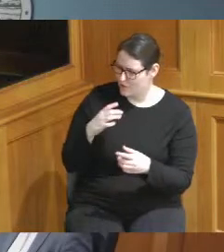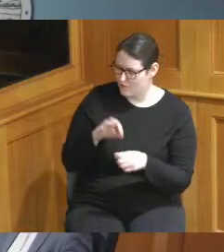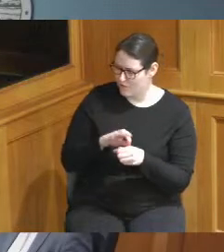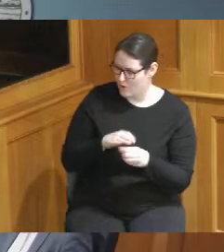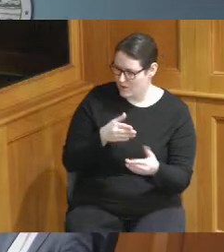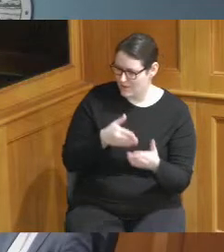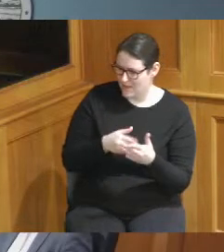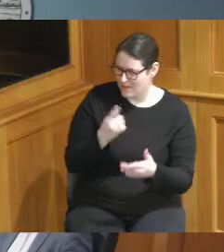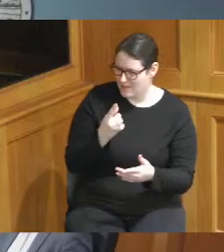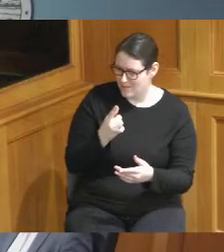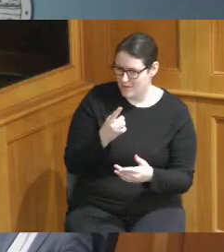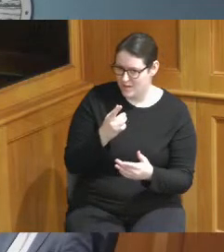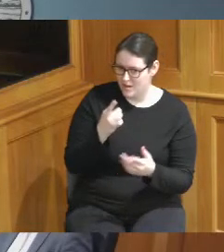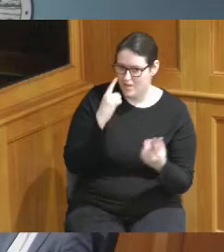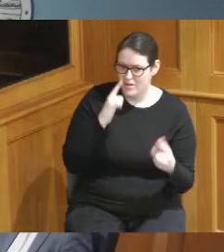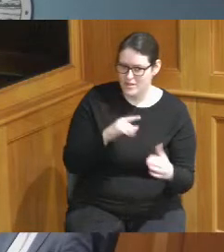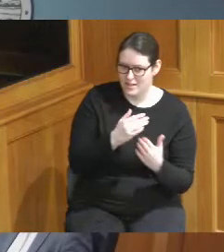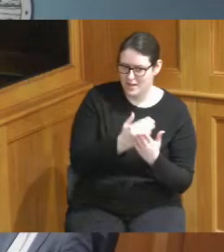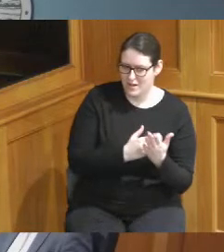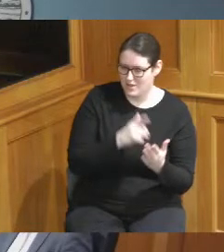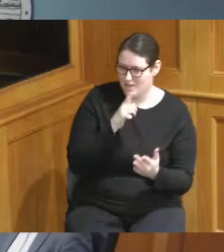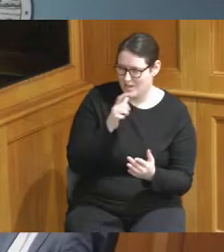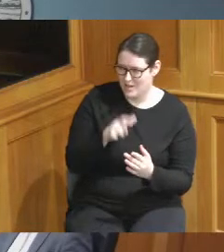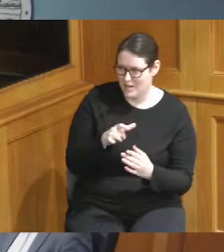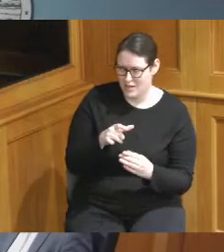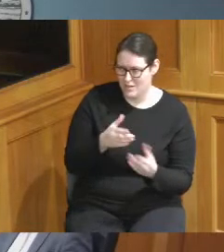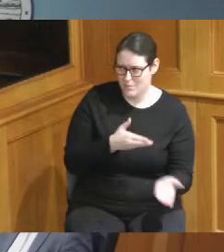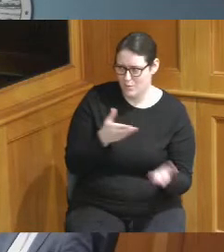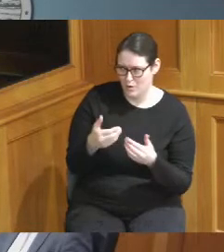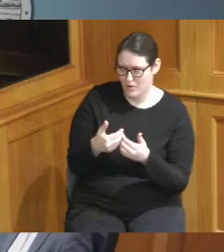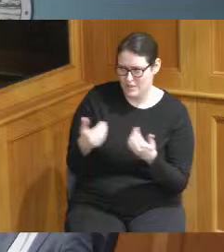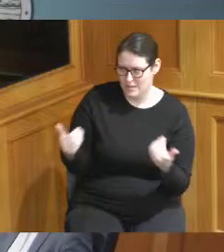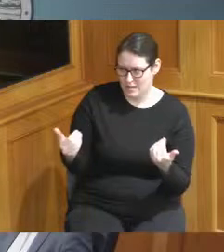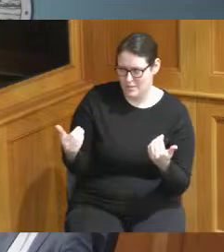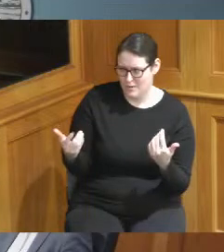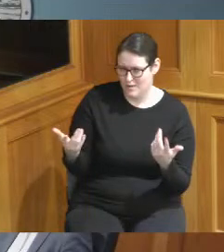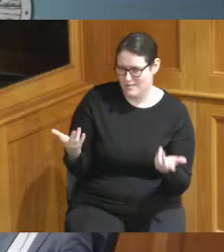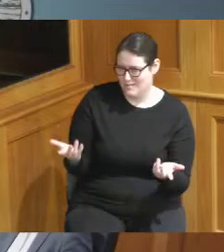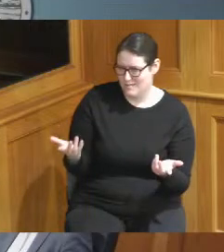yes so 2020 would have been the last time that the Board would have entertained this gotta